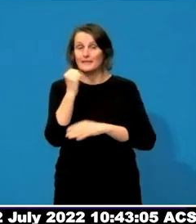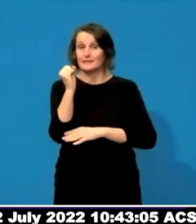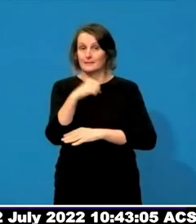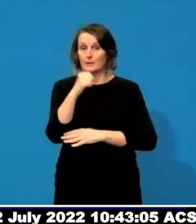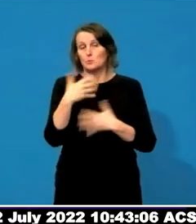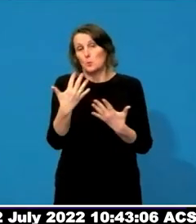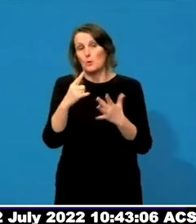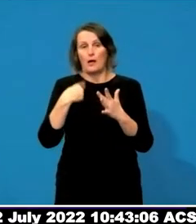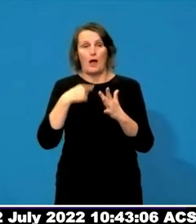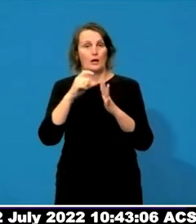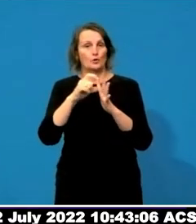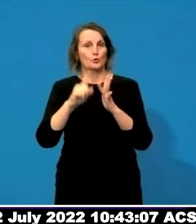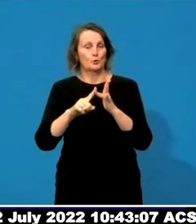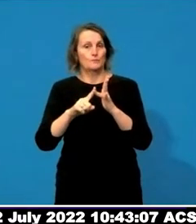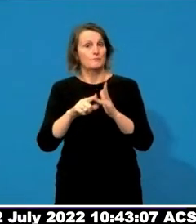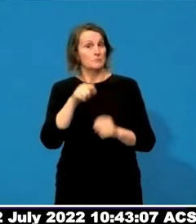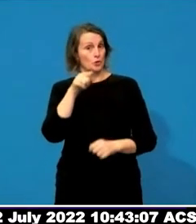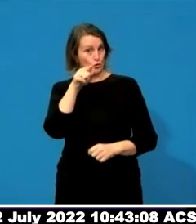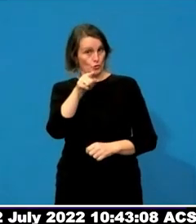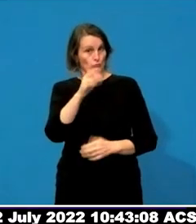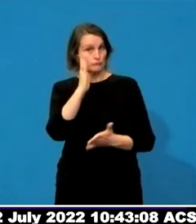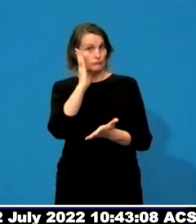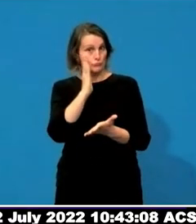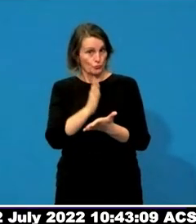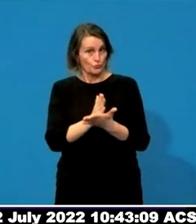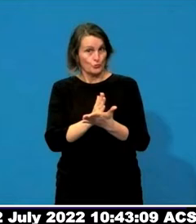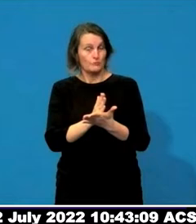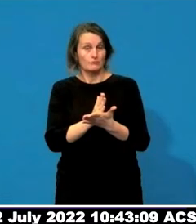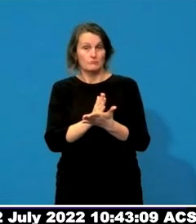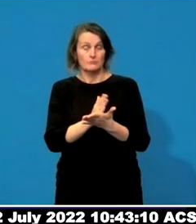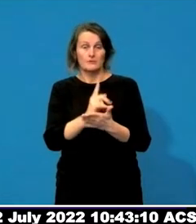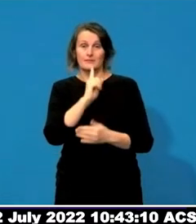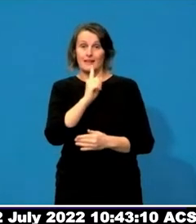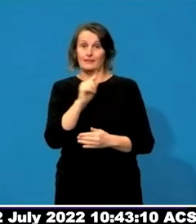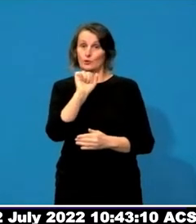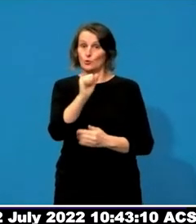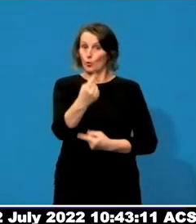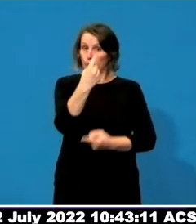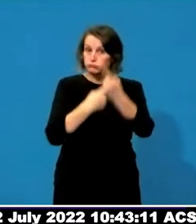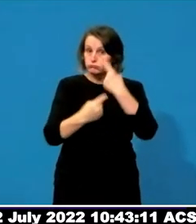Do you solemnly and sincerely declare and affirm that the evidence which you shall give